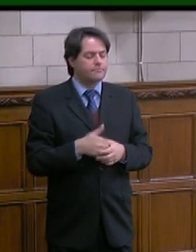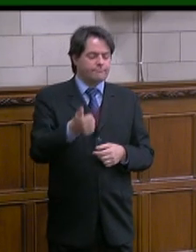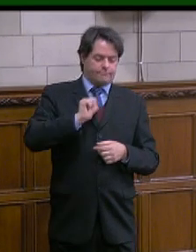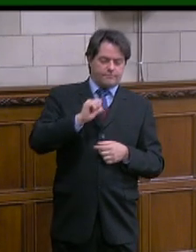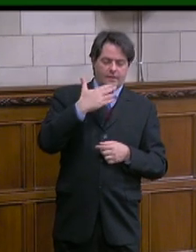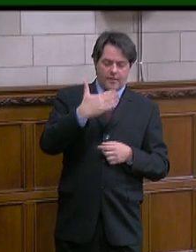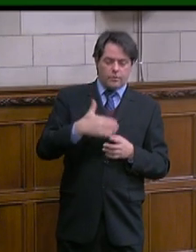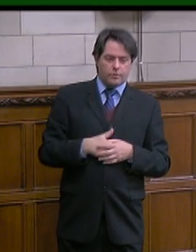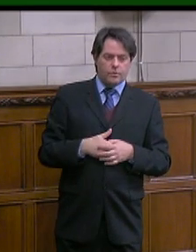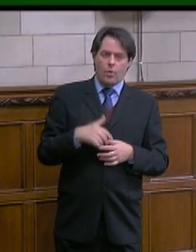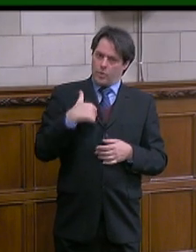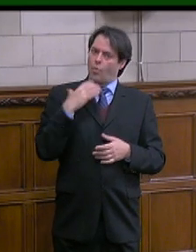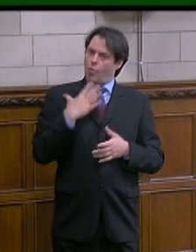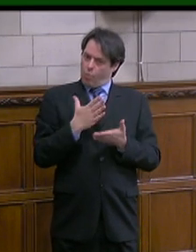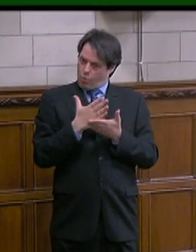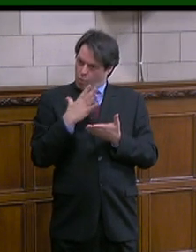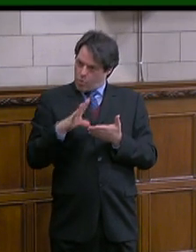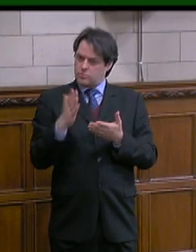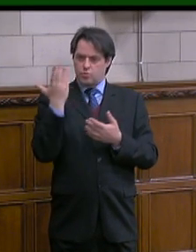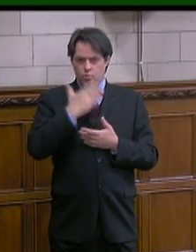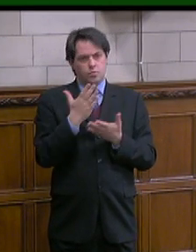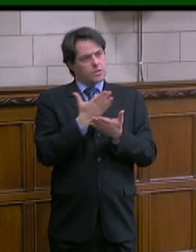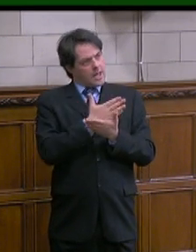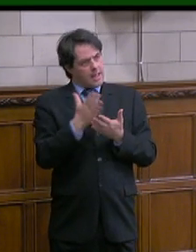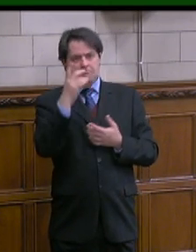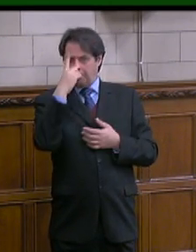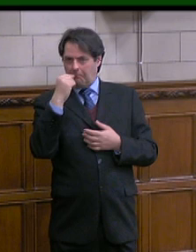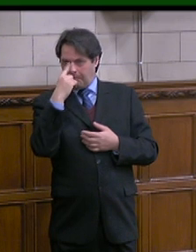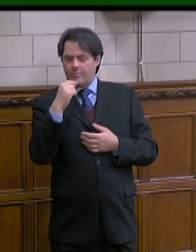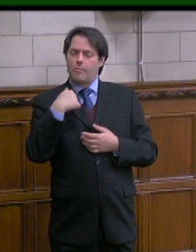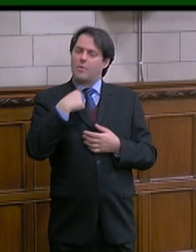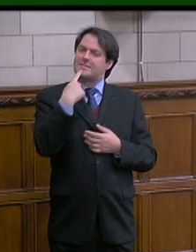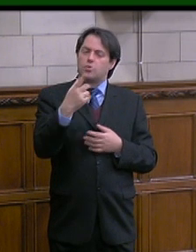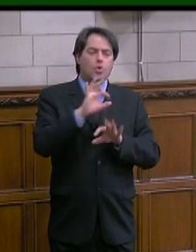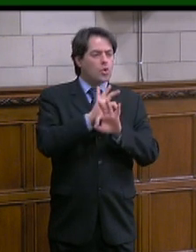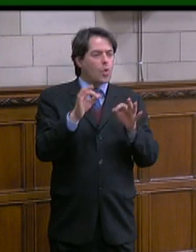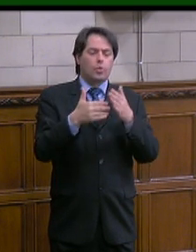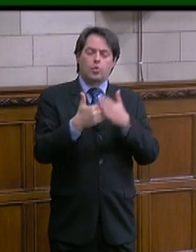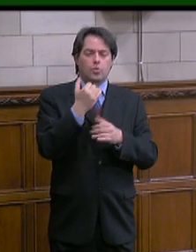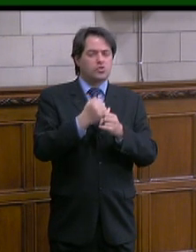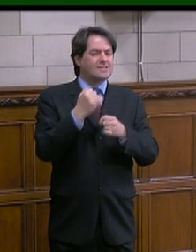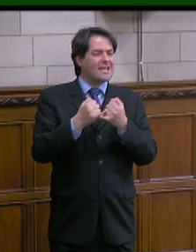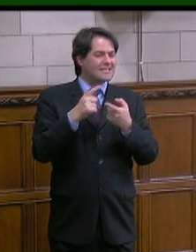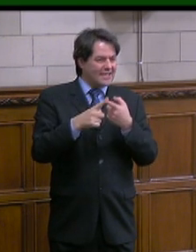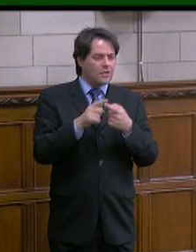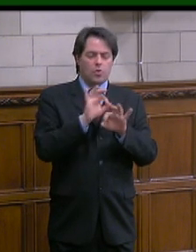have a period of stability, so we have said that there are to be no new GCSEs or A-levels for a period of time.